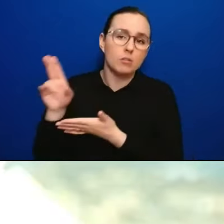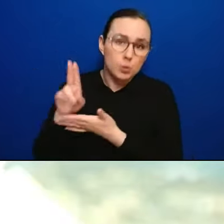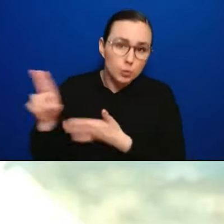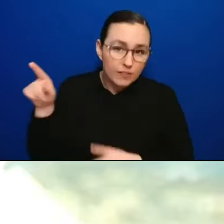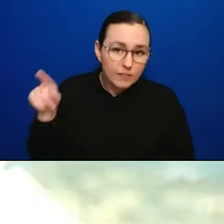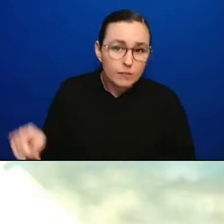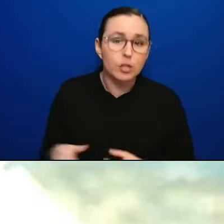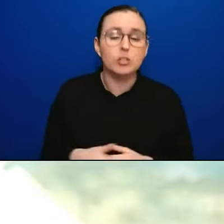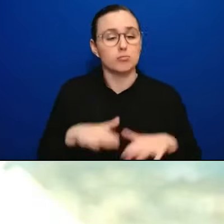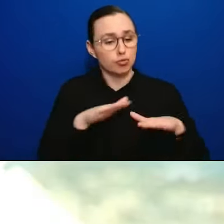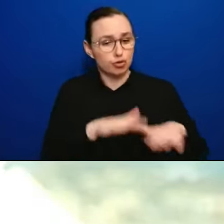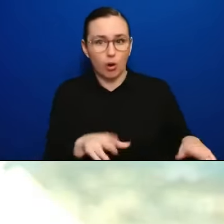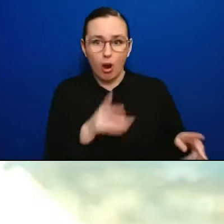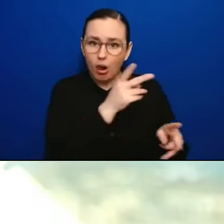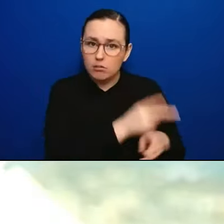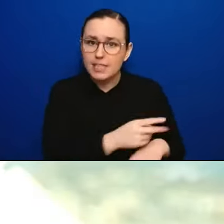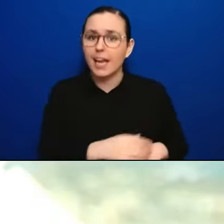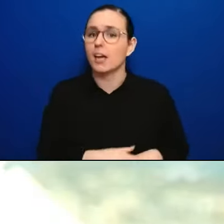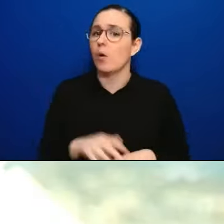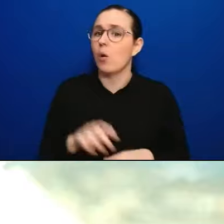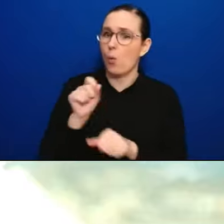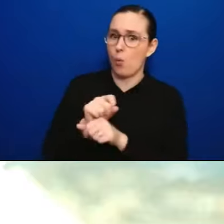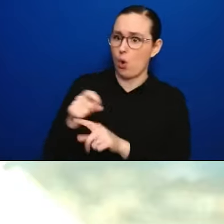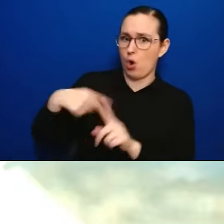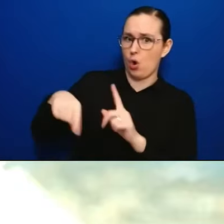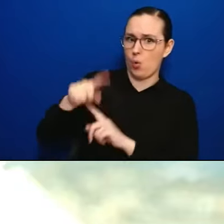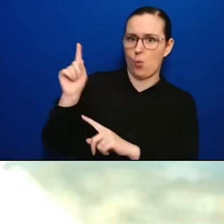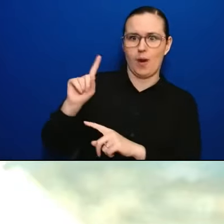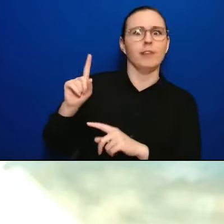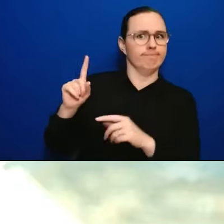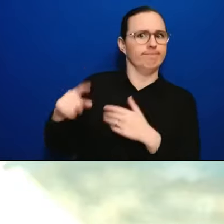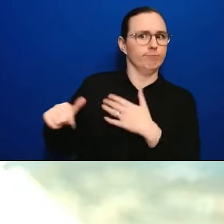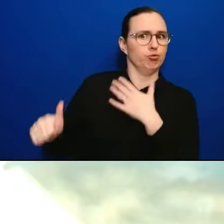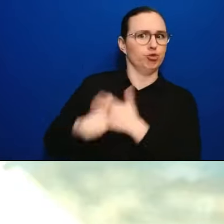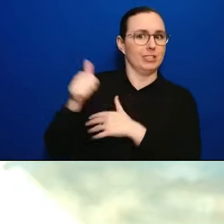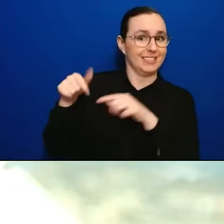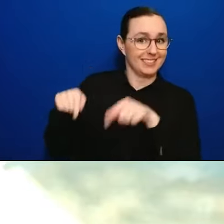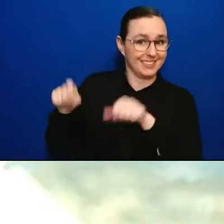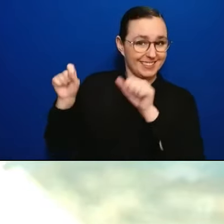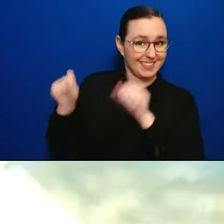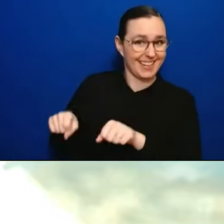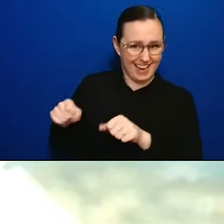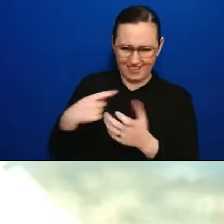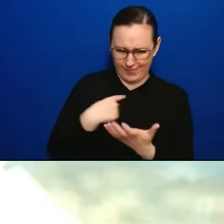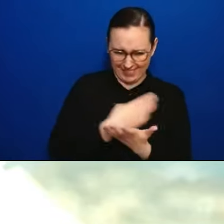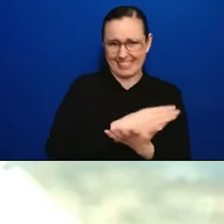Schools K to 12. Schools postsecondary. Child care. Workplaces.